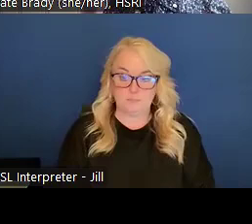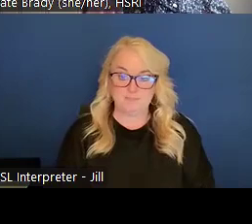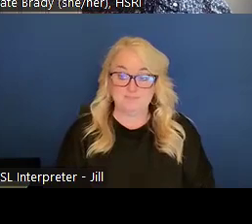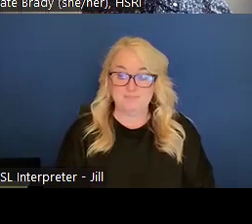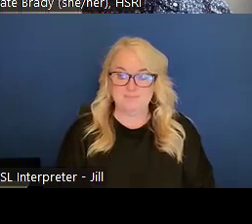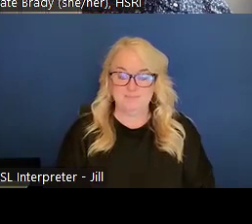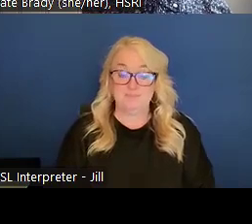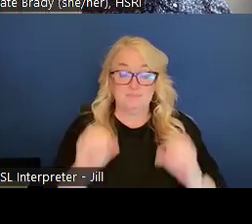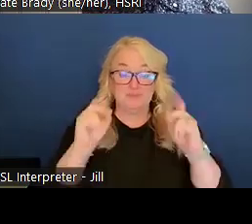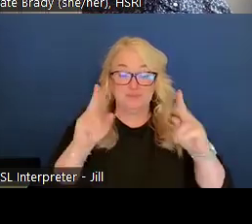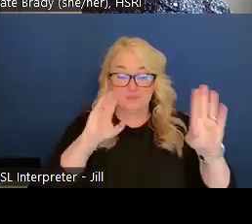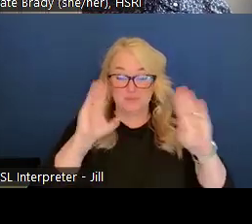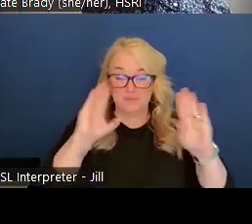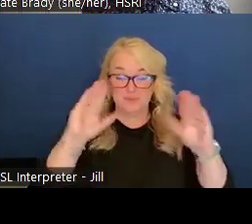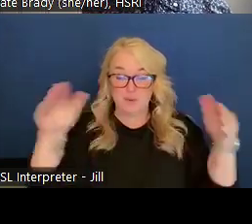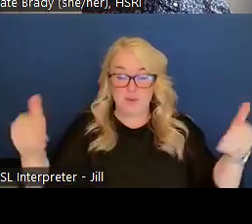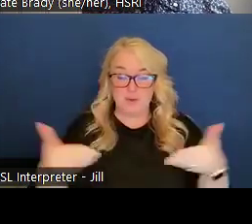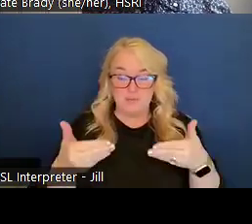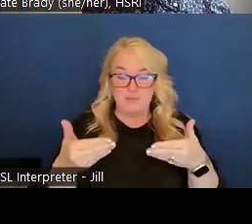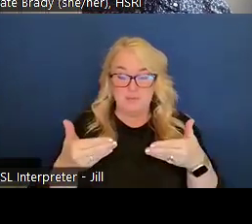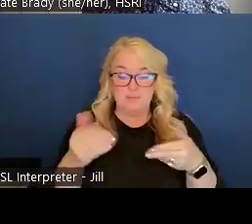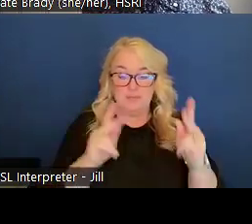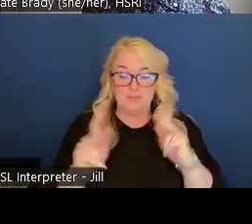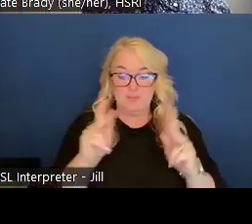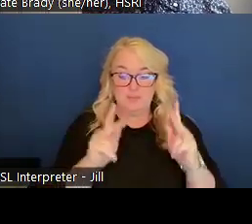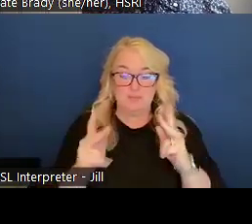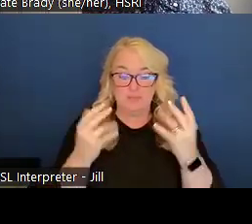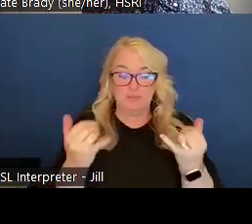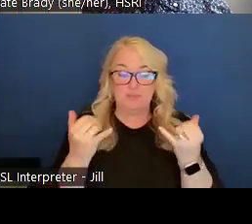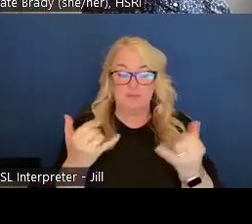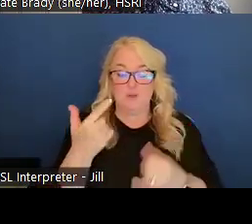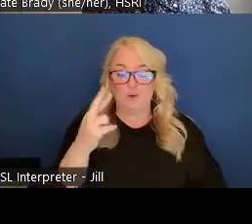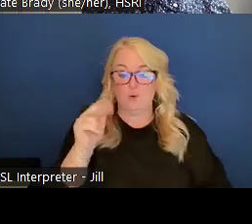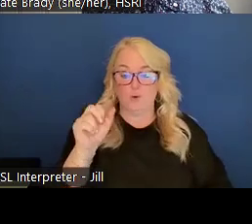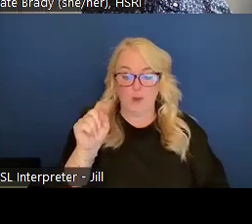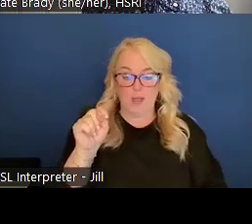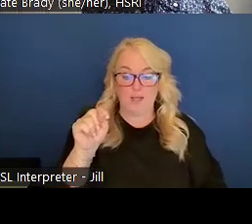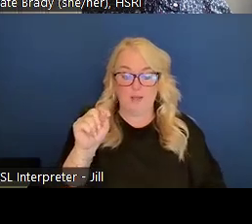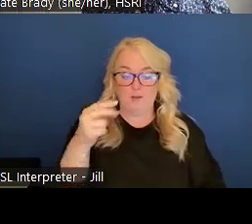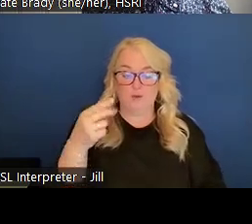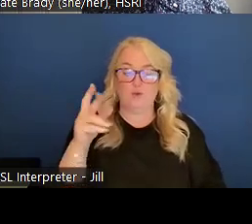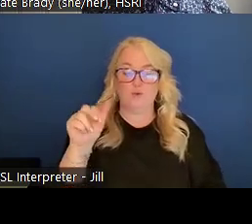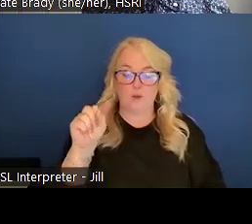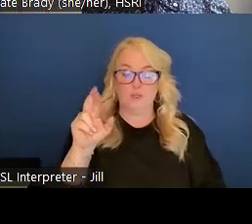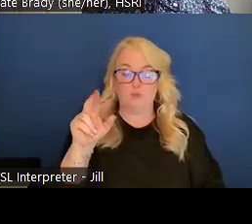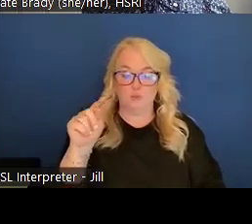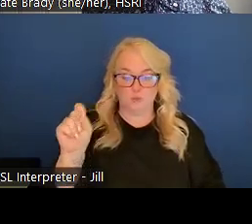Kate Brady: Welcome, folks, to the Grassroots Project webinar.